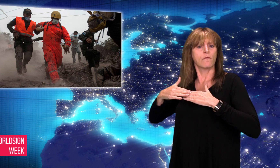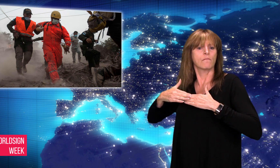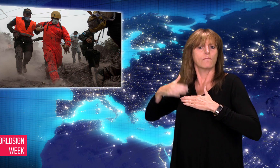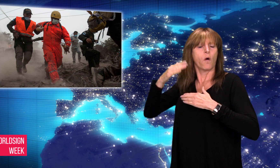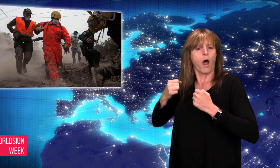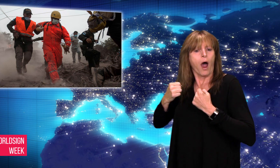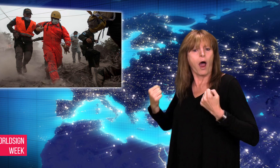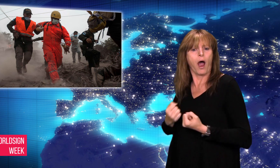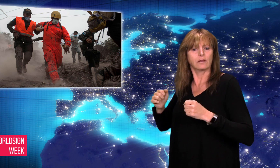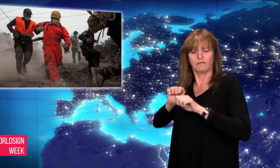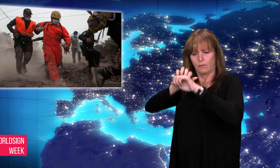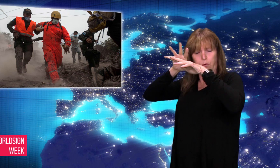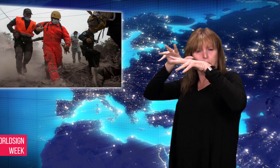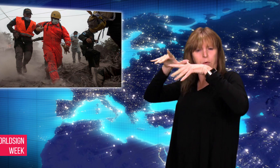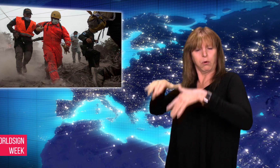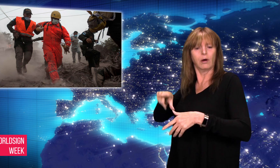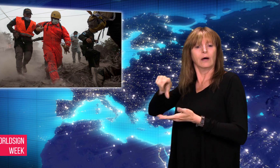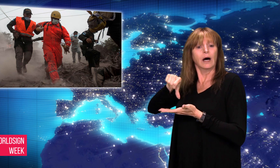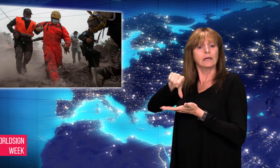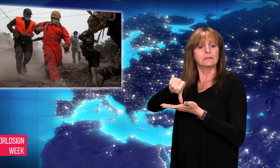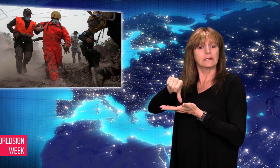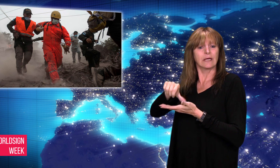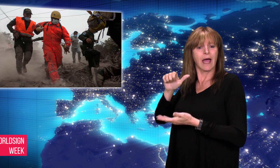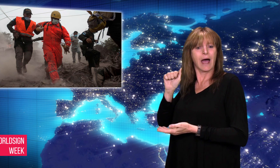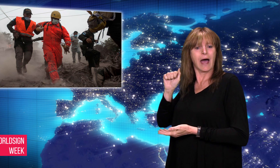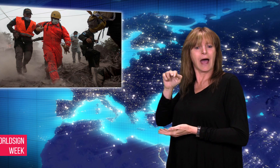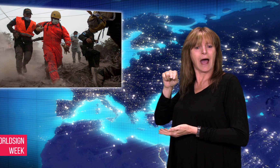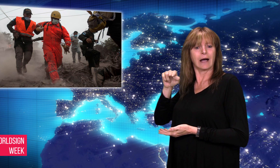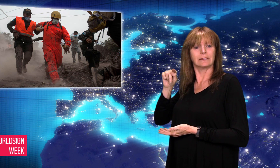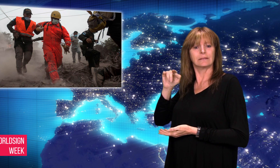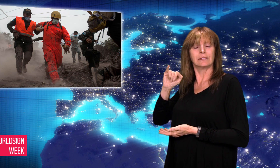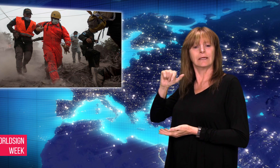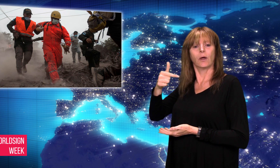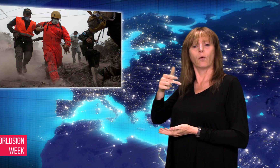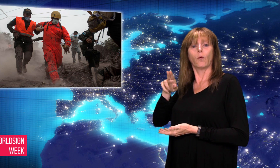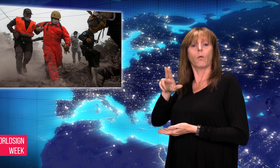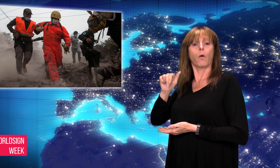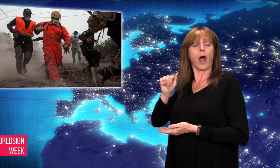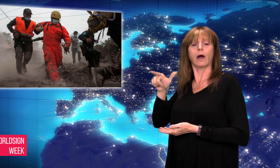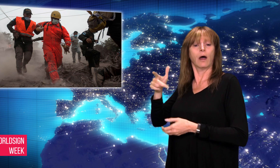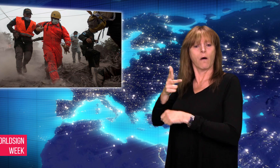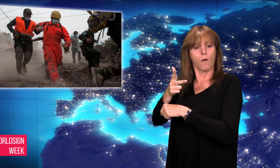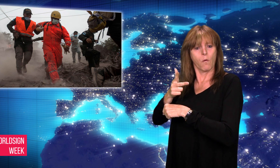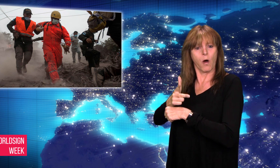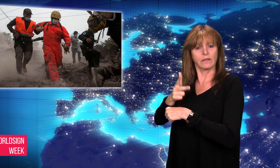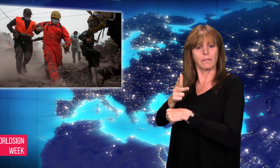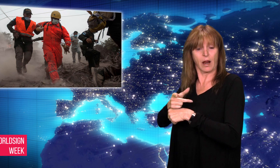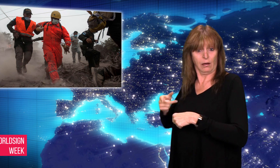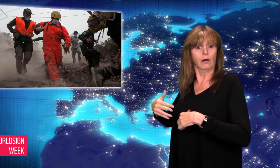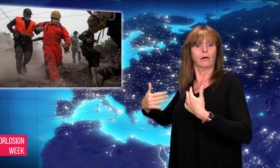the city of Antigua in Guatemala erupted on Sunday afternoon with hot